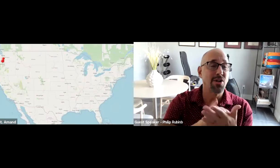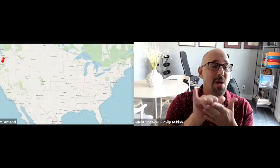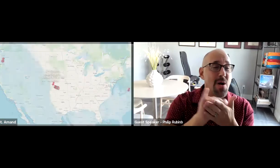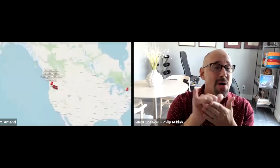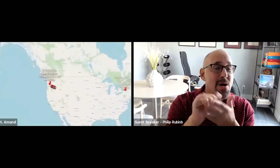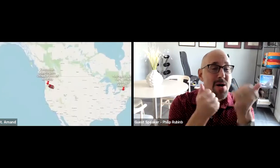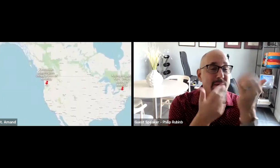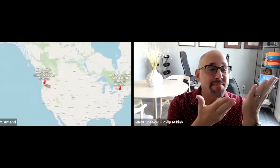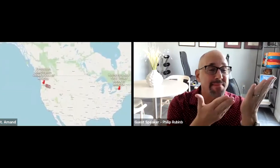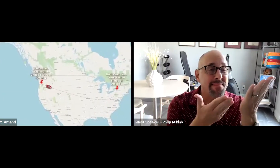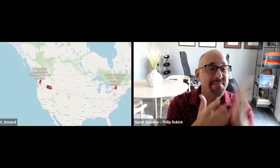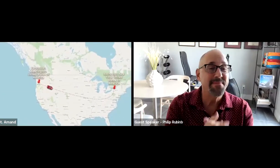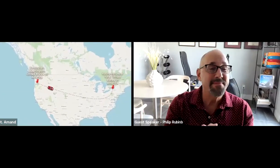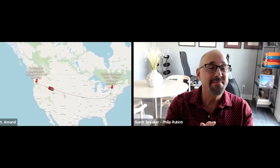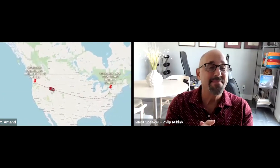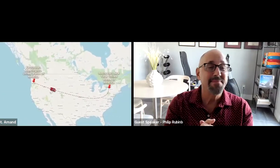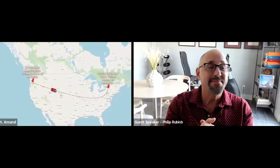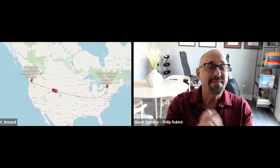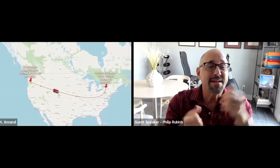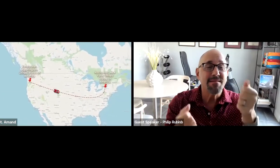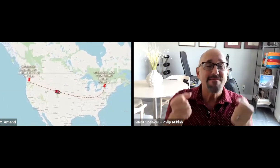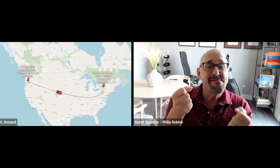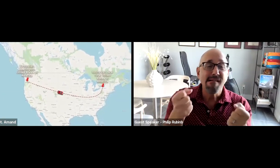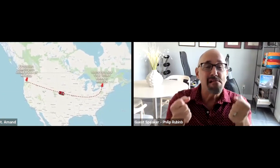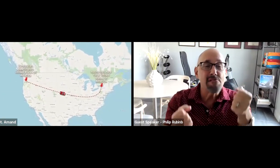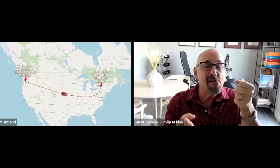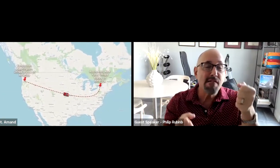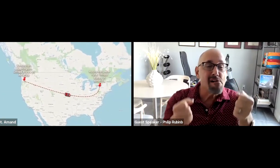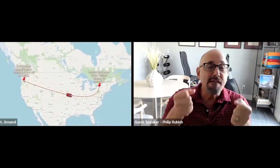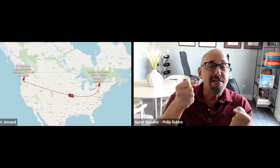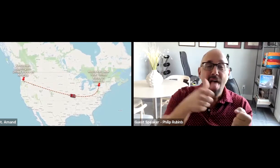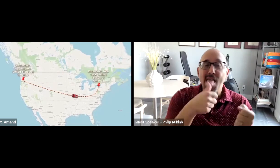Now, our journey continues on to Rochester, New York.